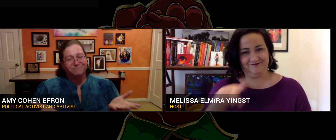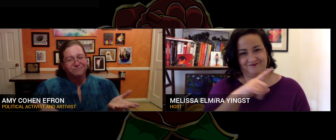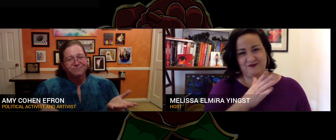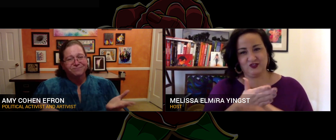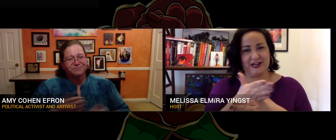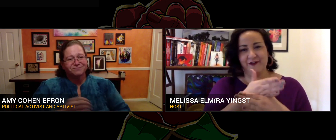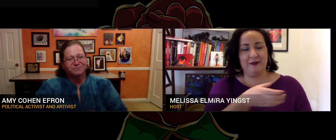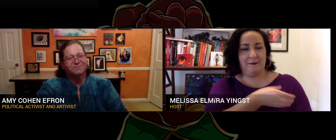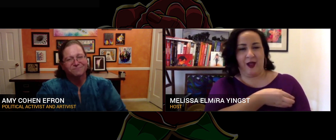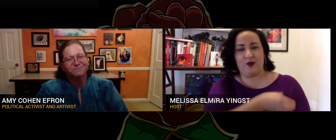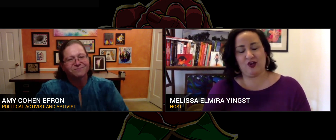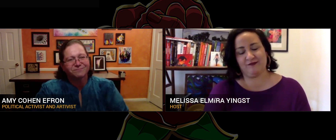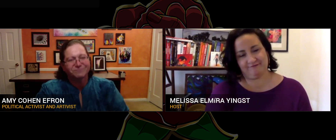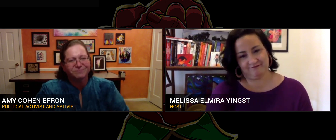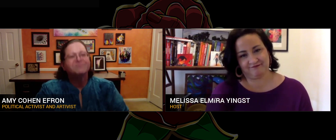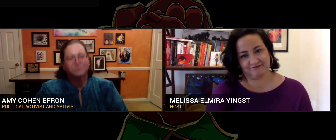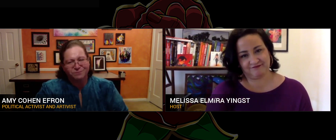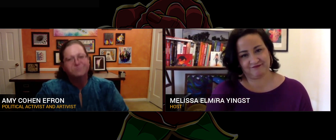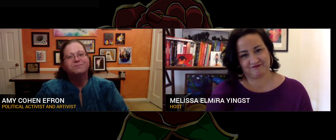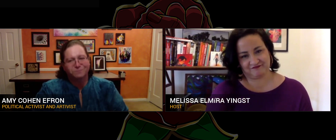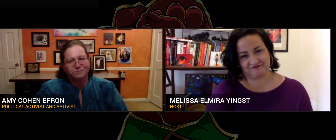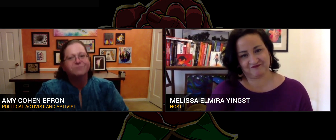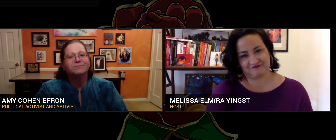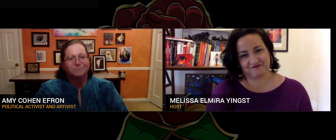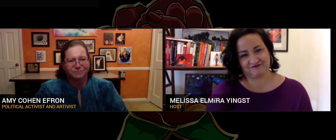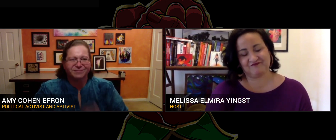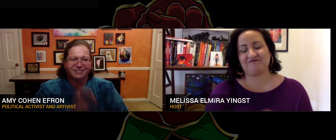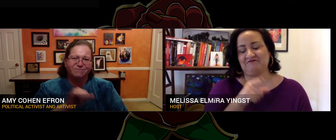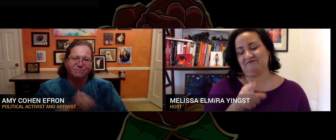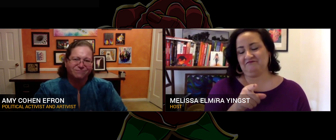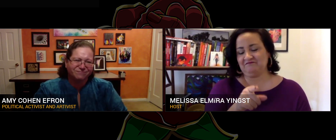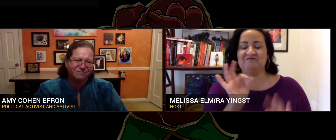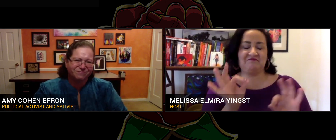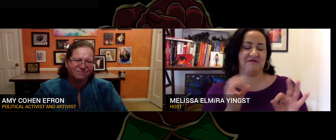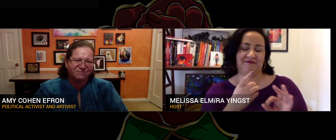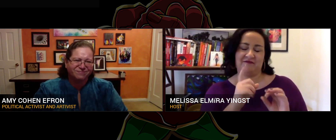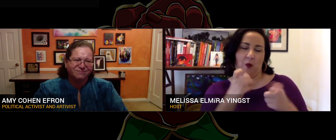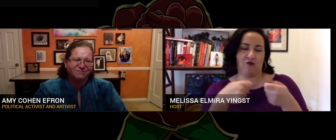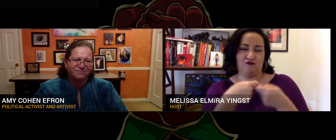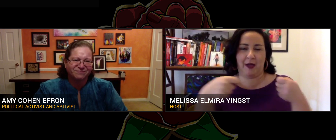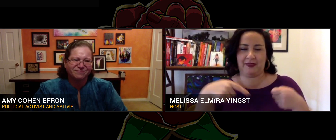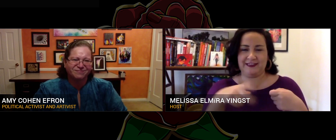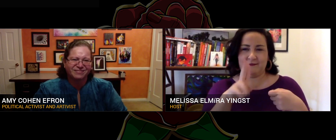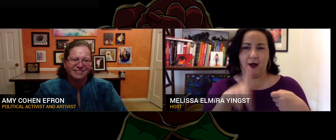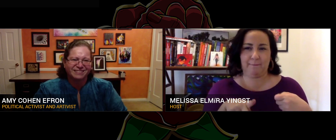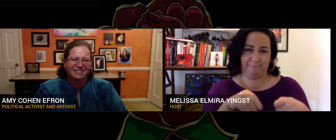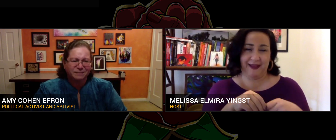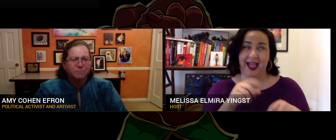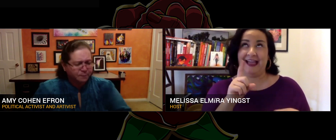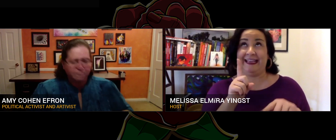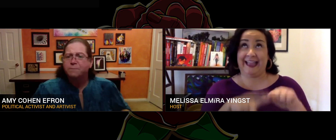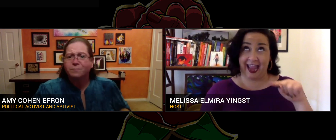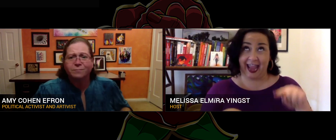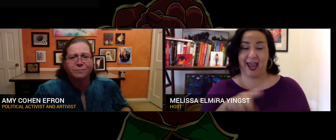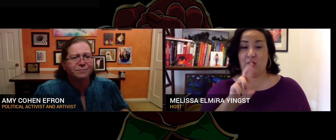Sharing the power together. Yes, that. We will wrap this up.